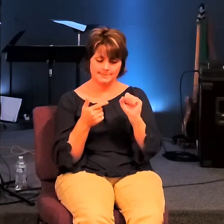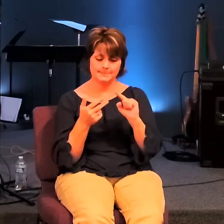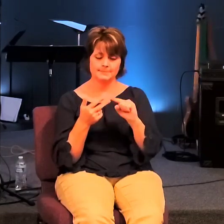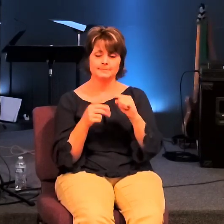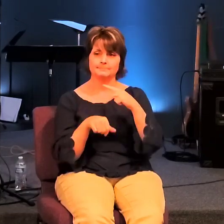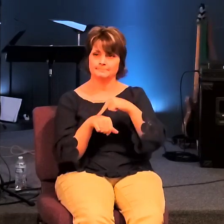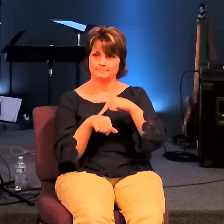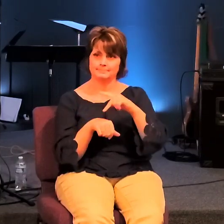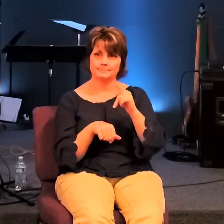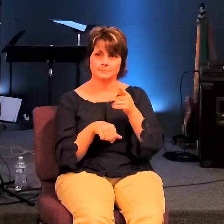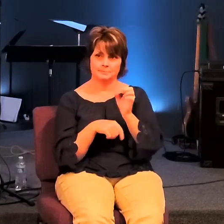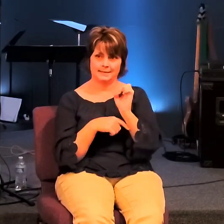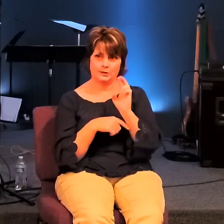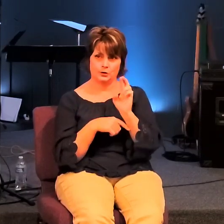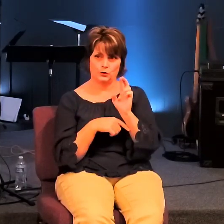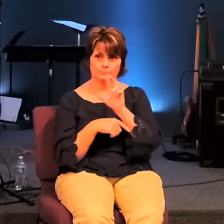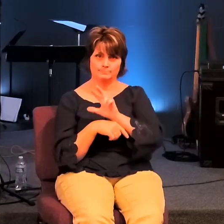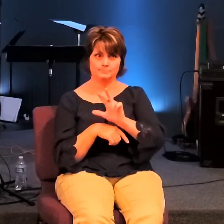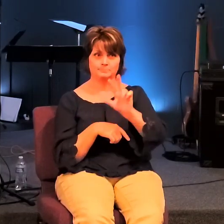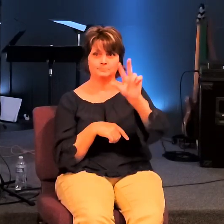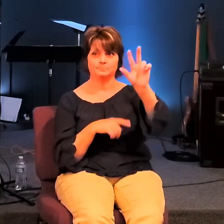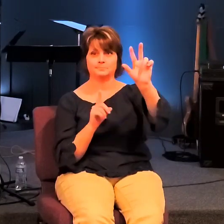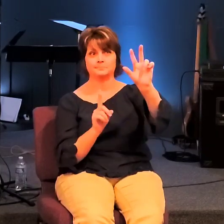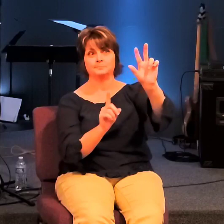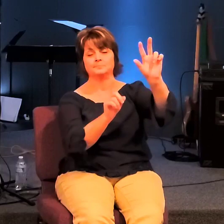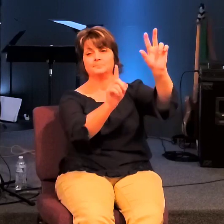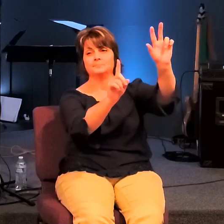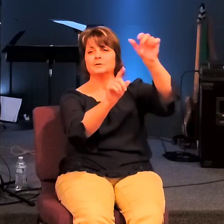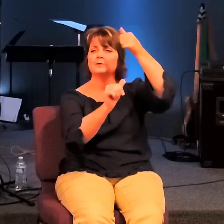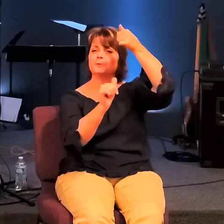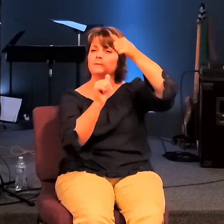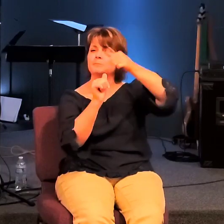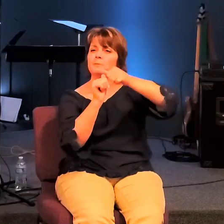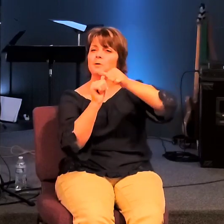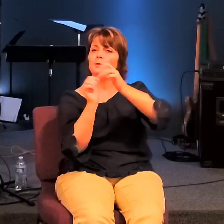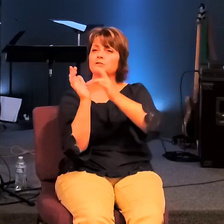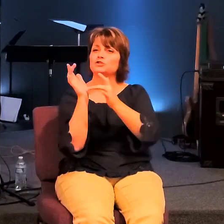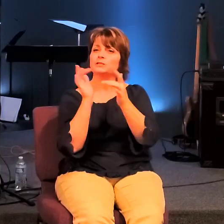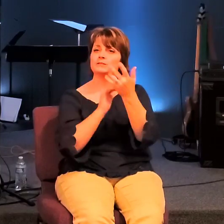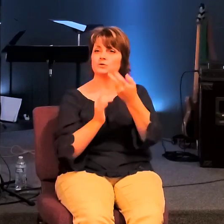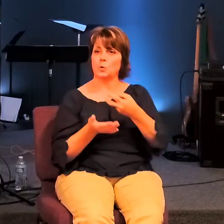went with Jesus up on the mountain where Jesus was transfigured where he he met with Moses